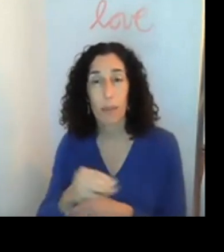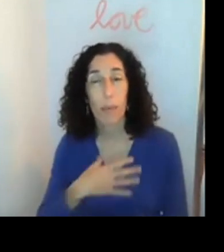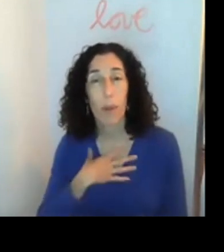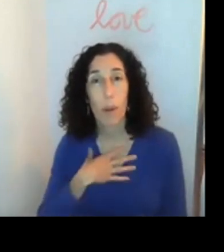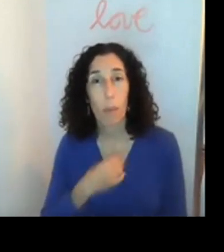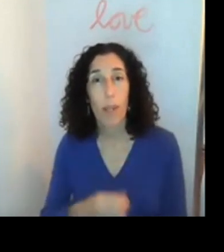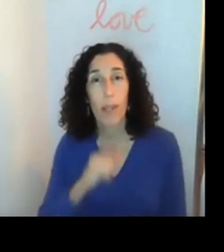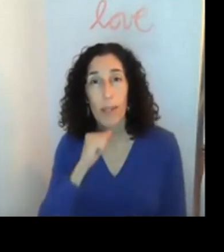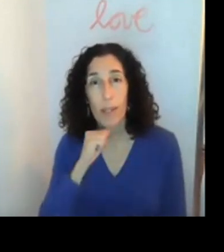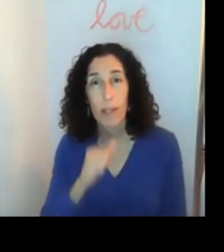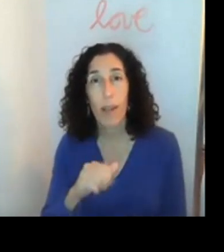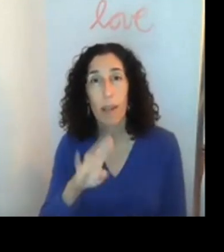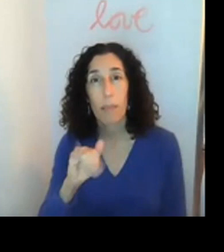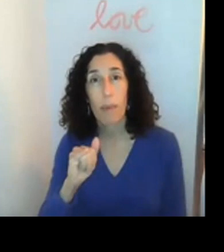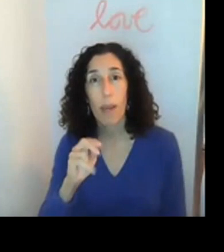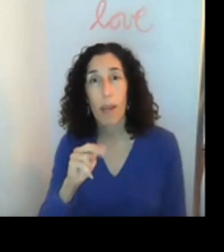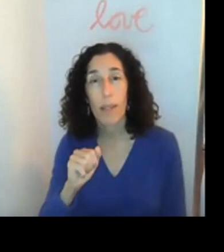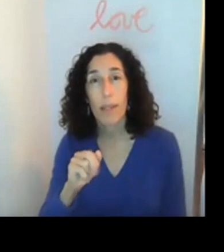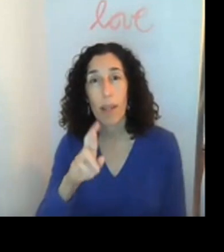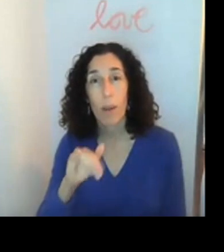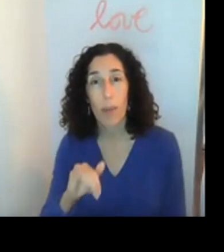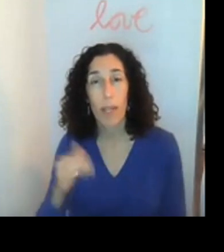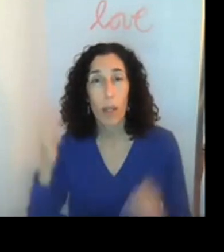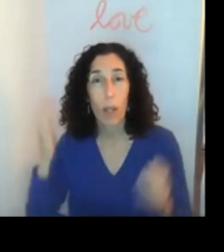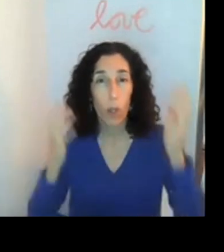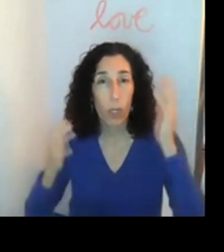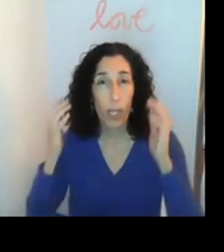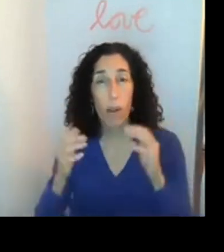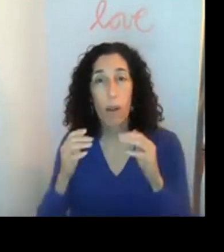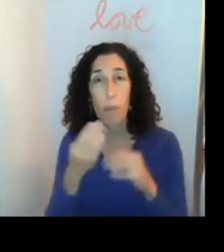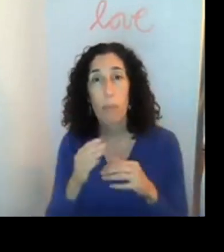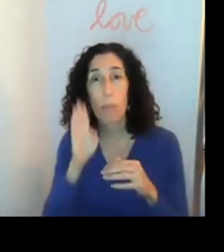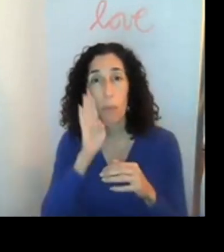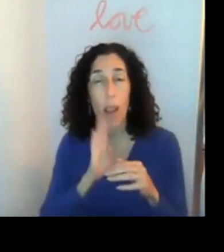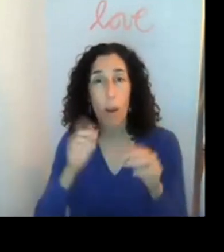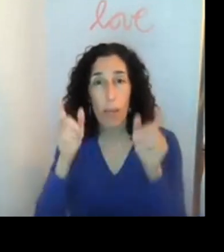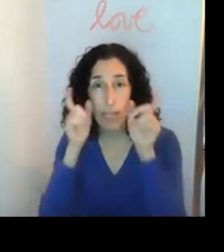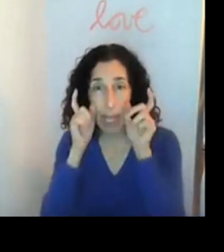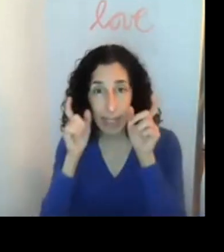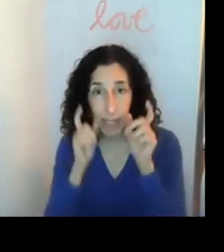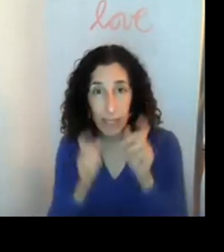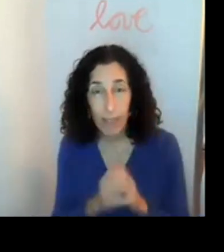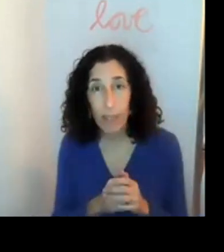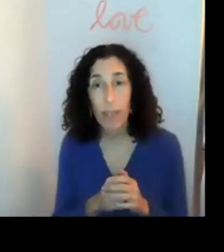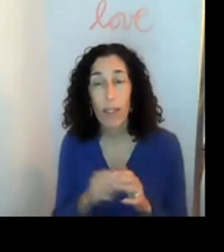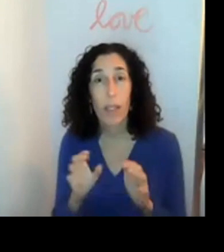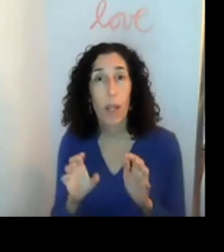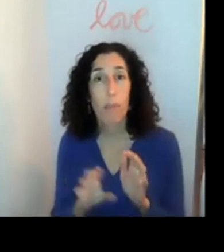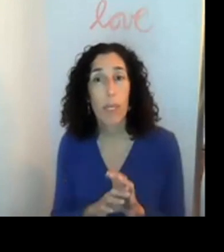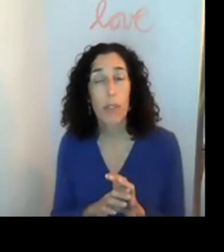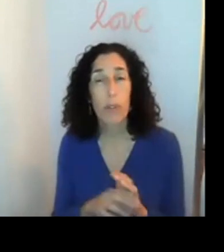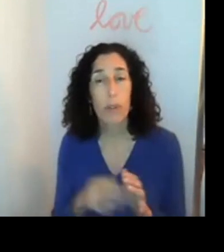difficult to figure out. To me it just seems like well, I don't know, maybe it's a combination